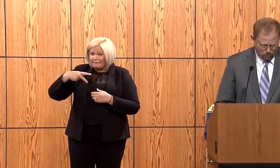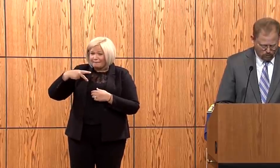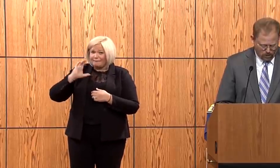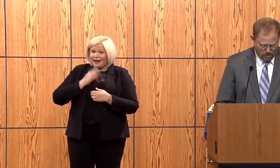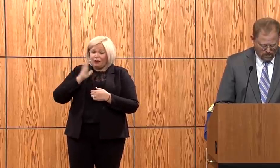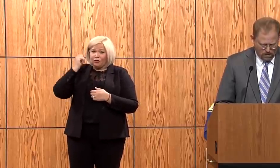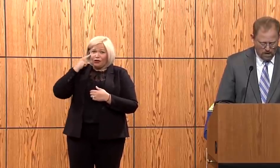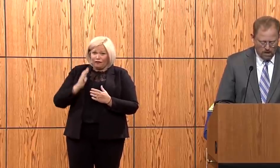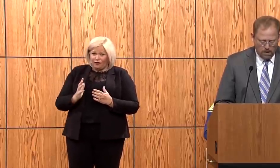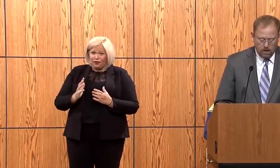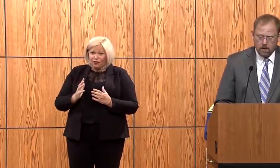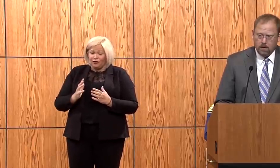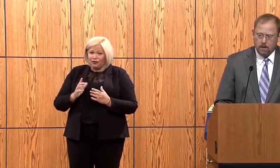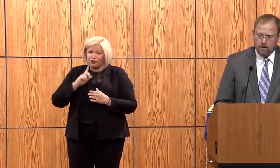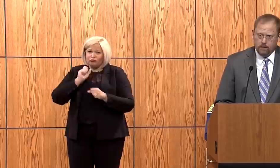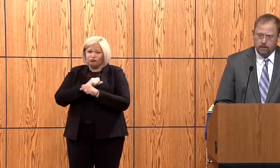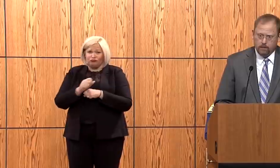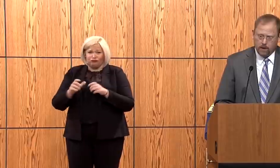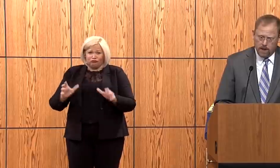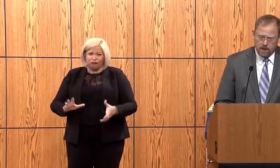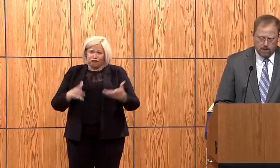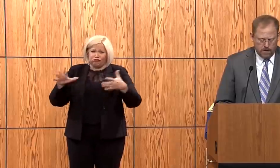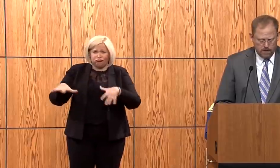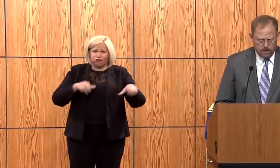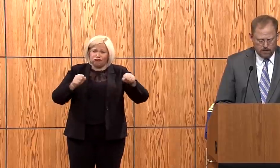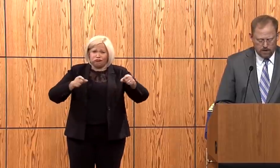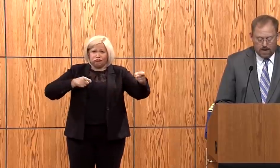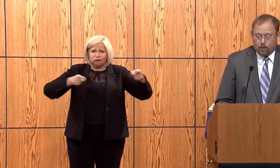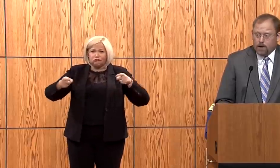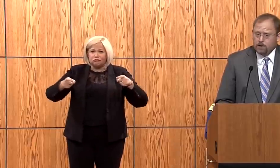CLANDESTINE RECORDINGS, INDIVIDUALS WERE PLANNING TO INDIVIDUALS WERE PLANNING TO KIDNAP THE GOVERNOR AND ACTING